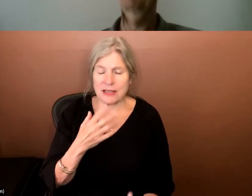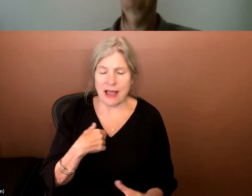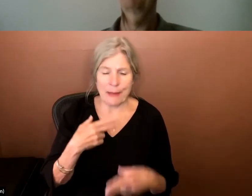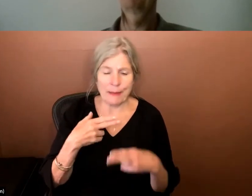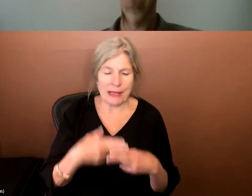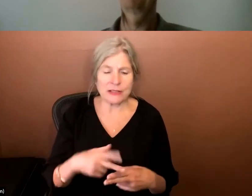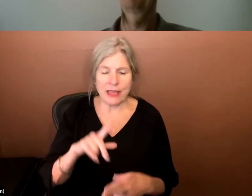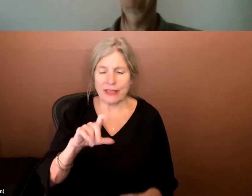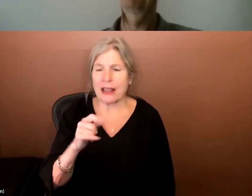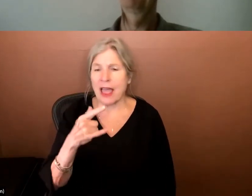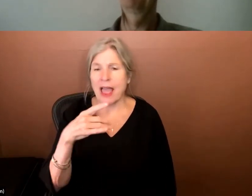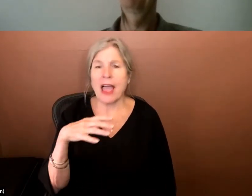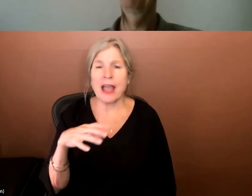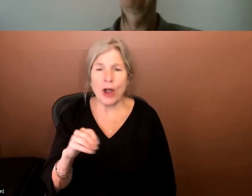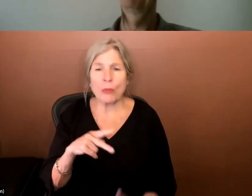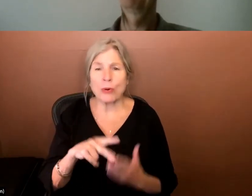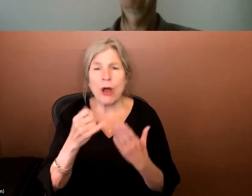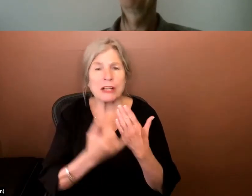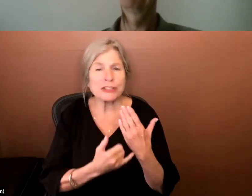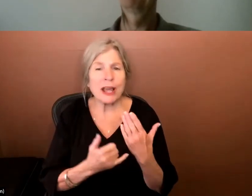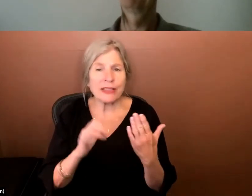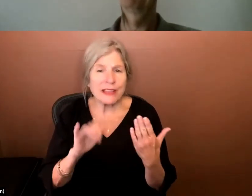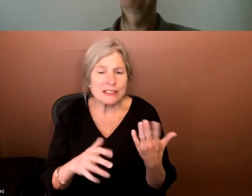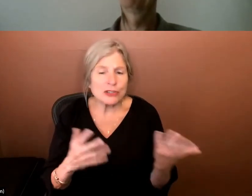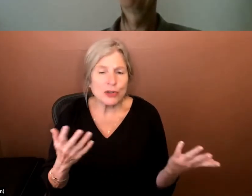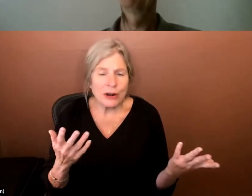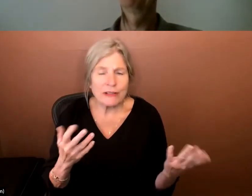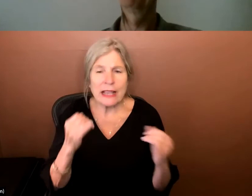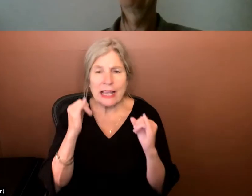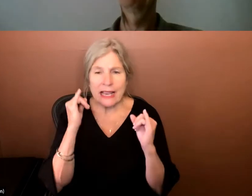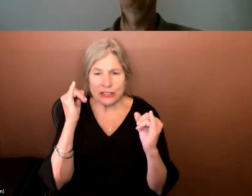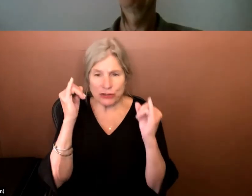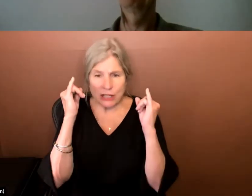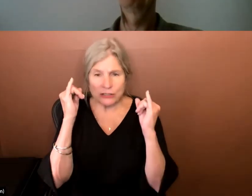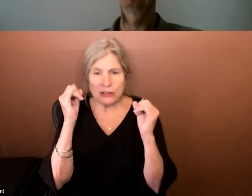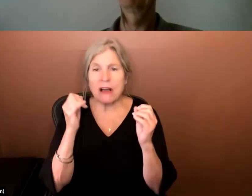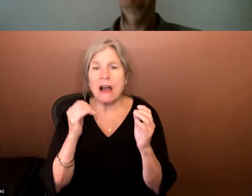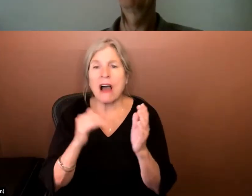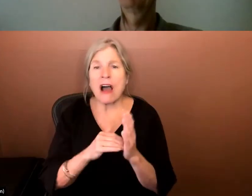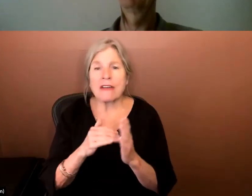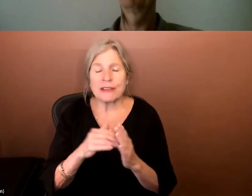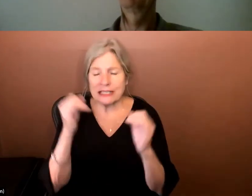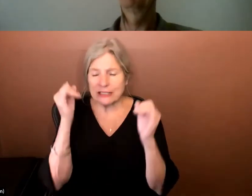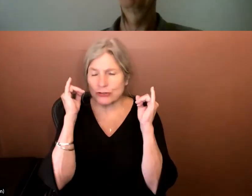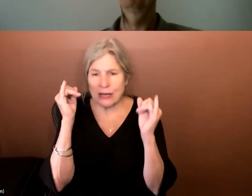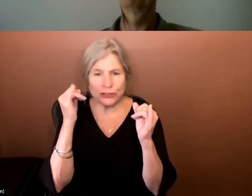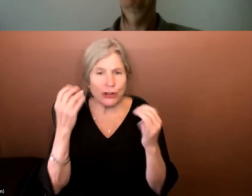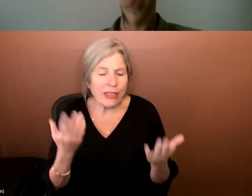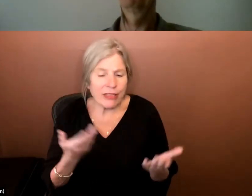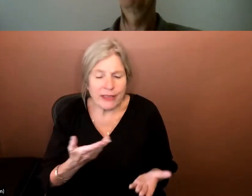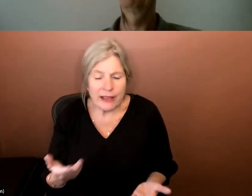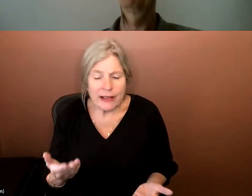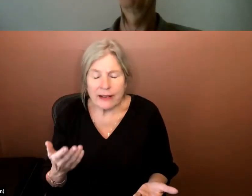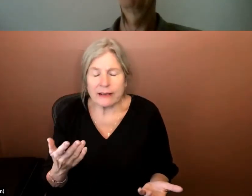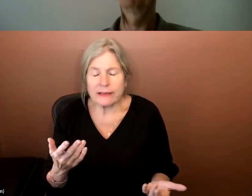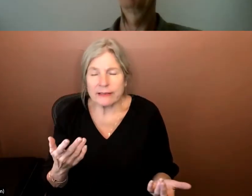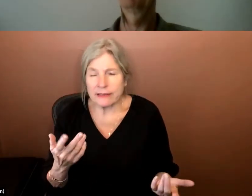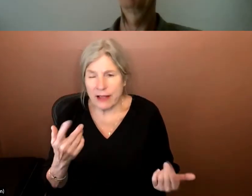project. These are sort of instructional. A lot of time instructional things come in the form of comics with